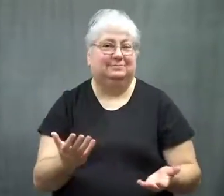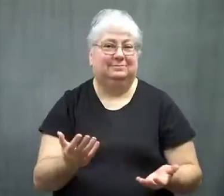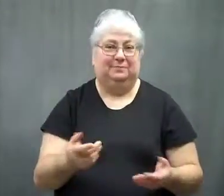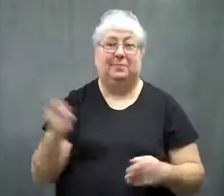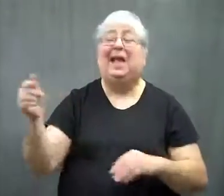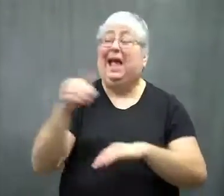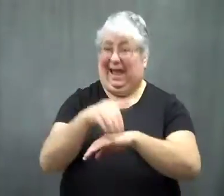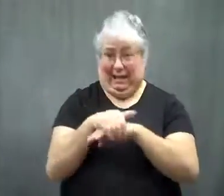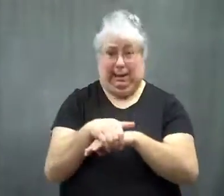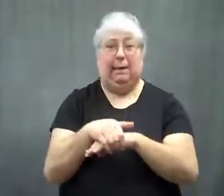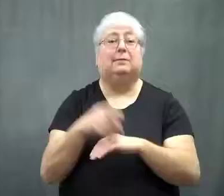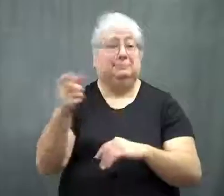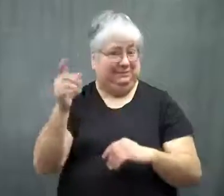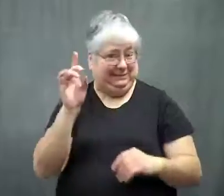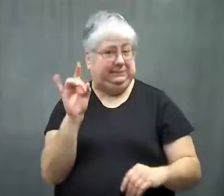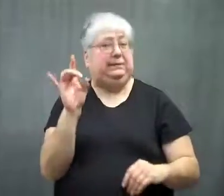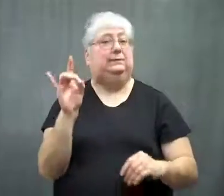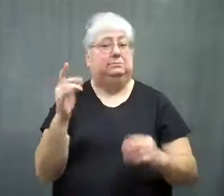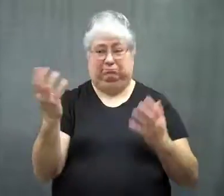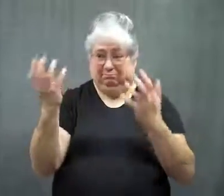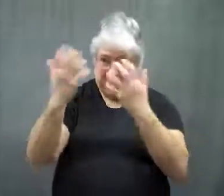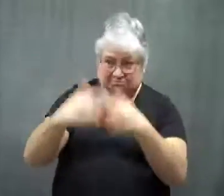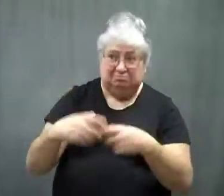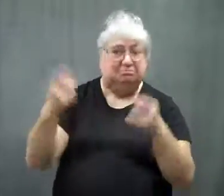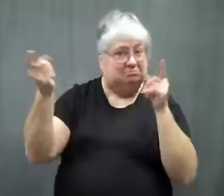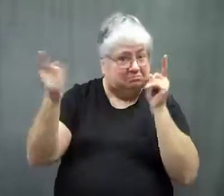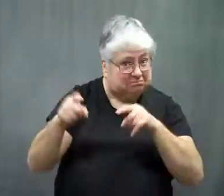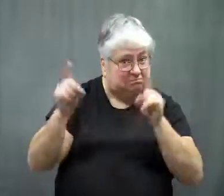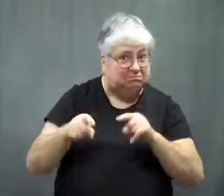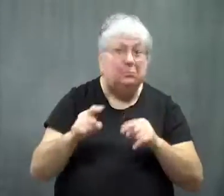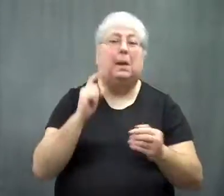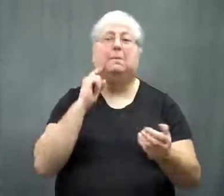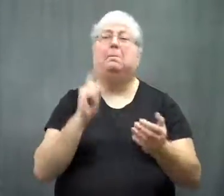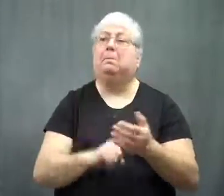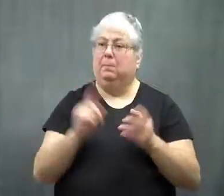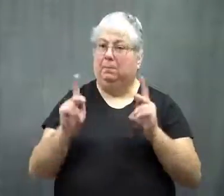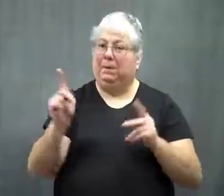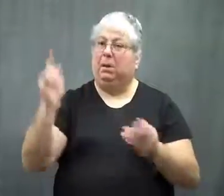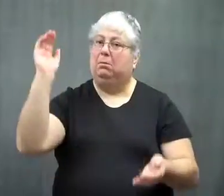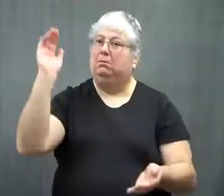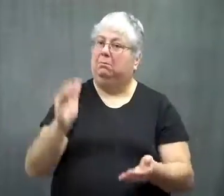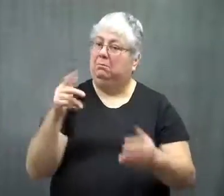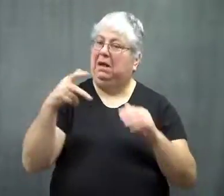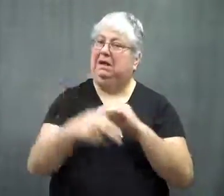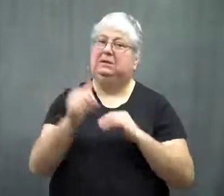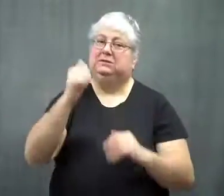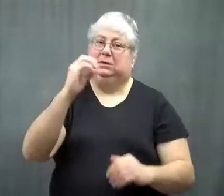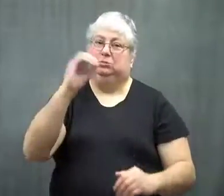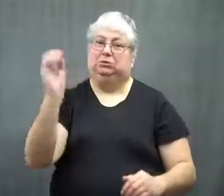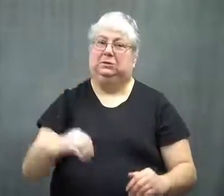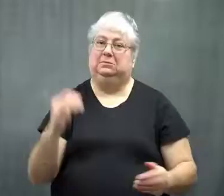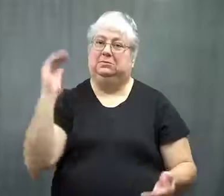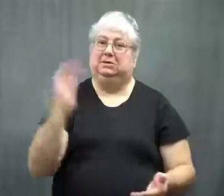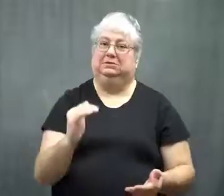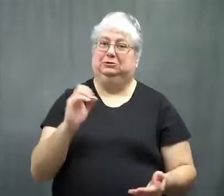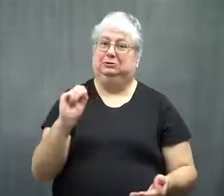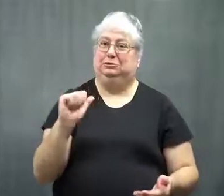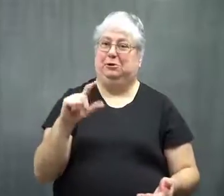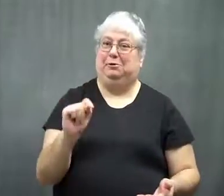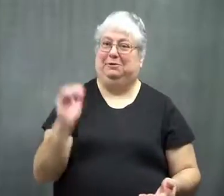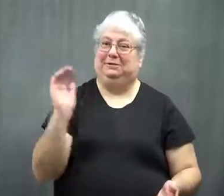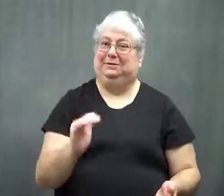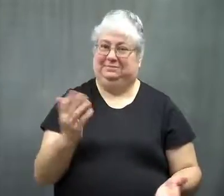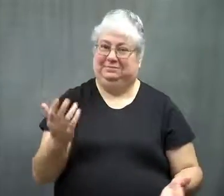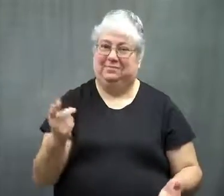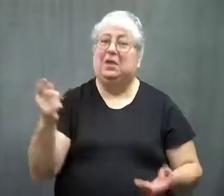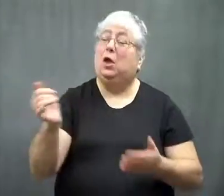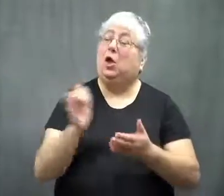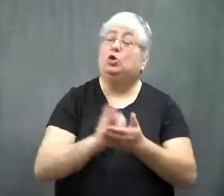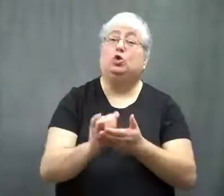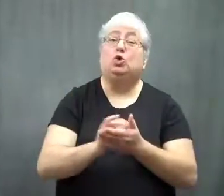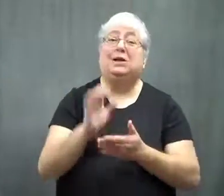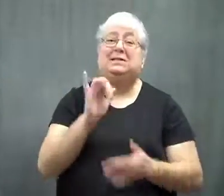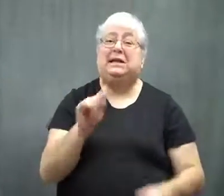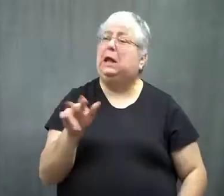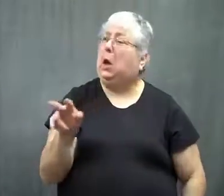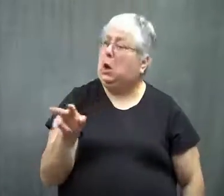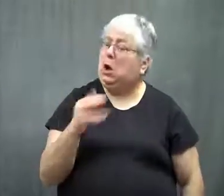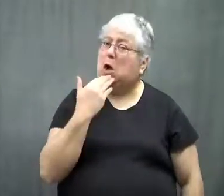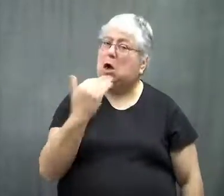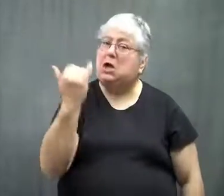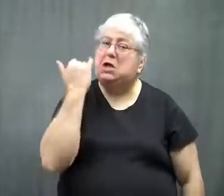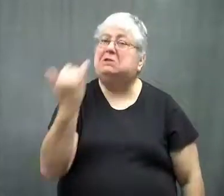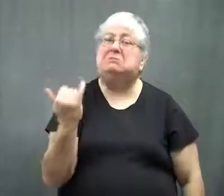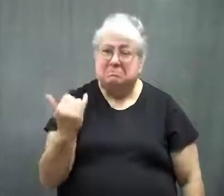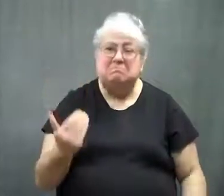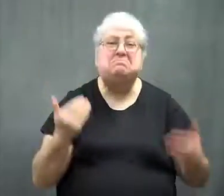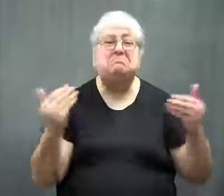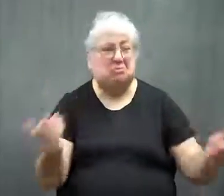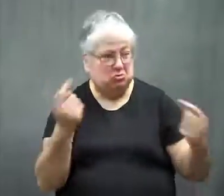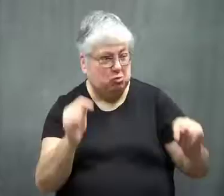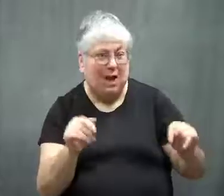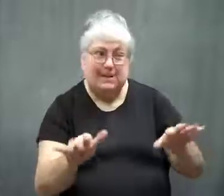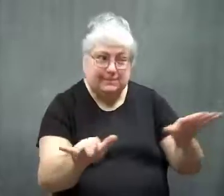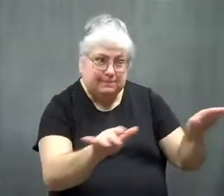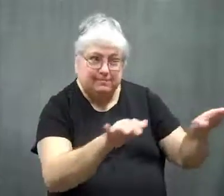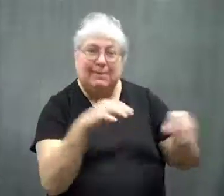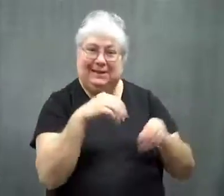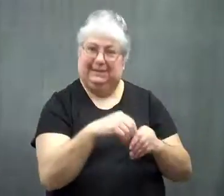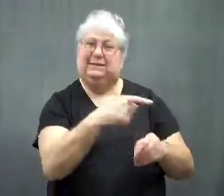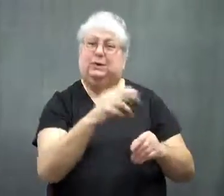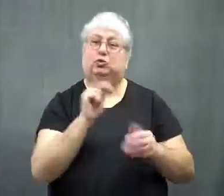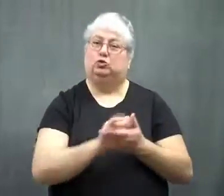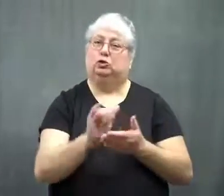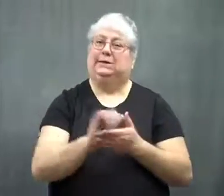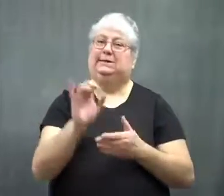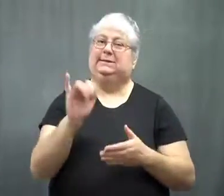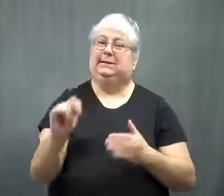England did such a thing, and there was a 10% drop in the use of salt.